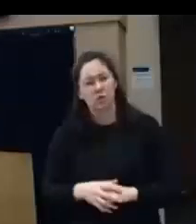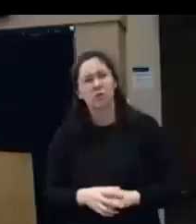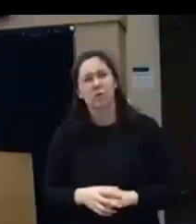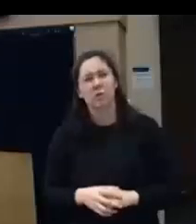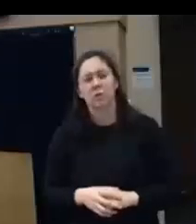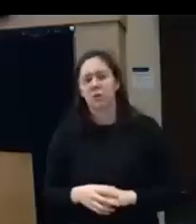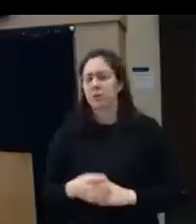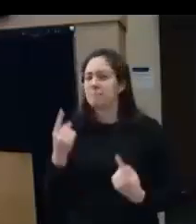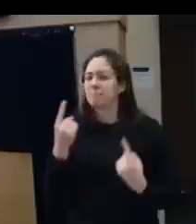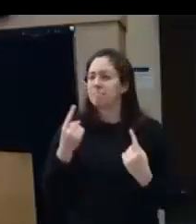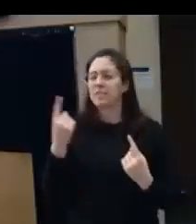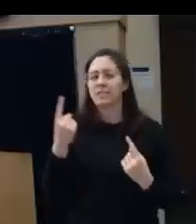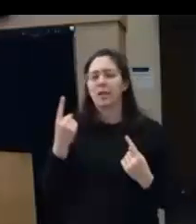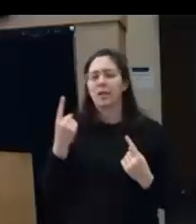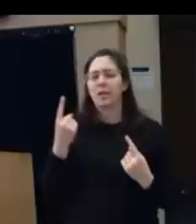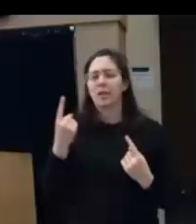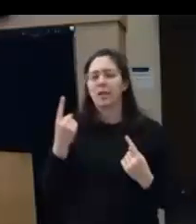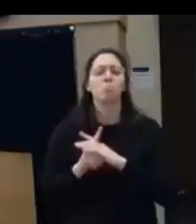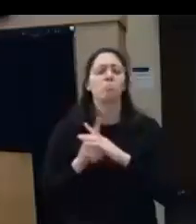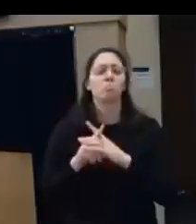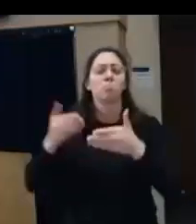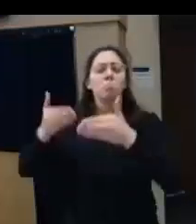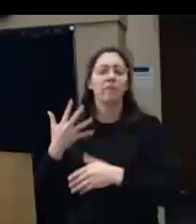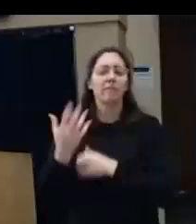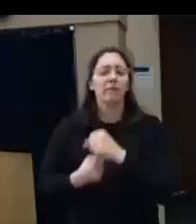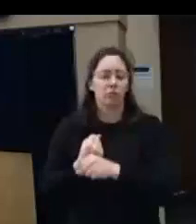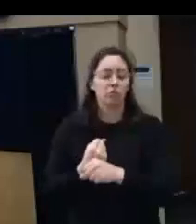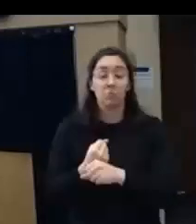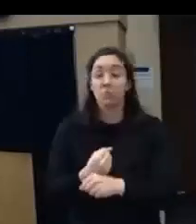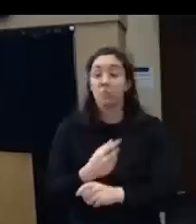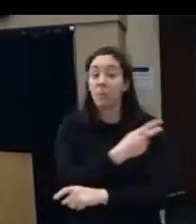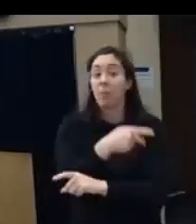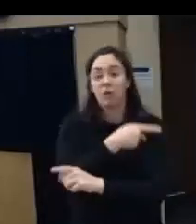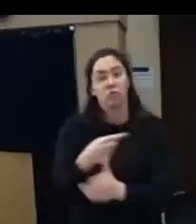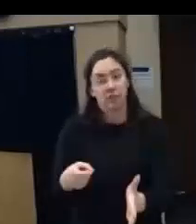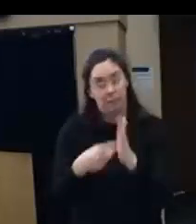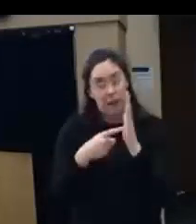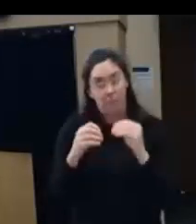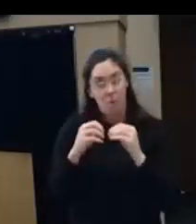something that has emerged more in the past 5 years and patients are demanding that I mean they